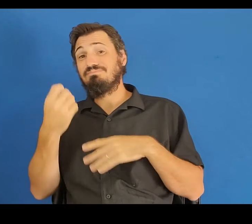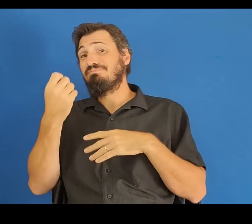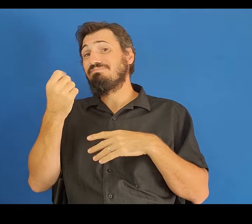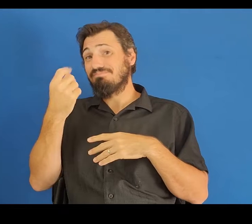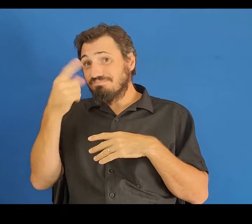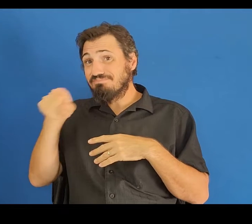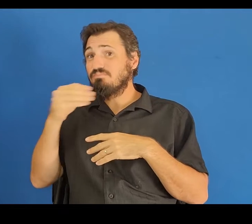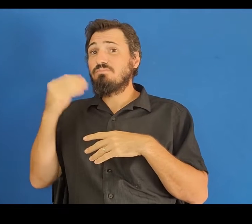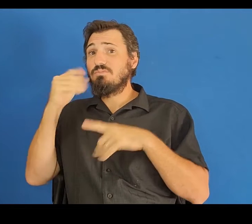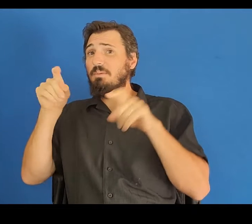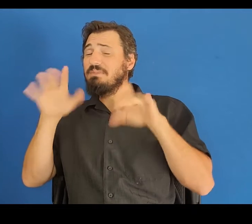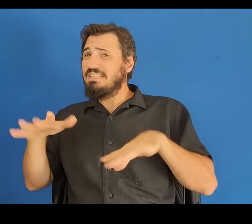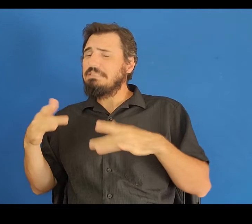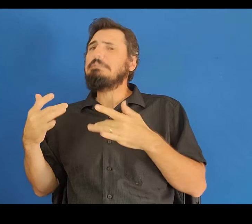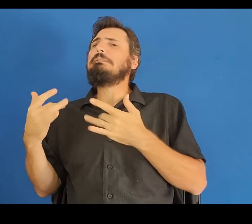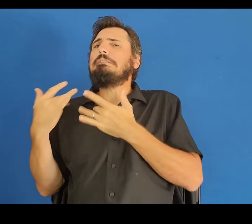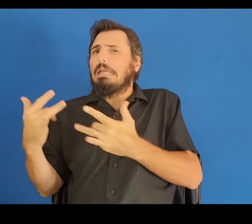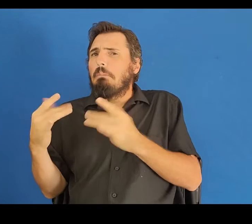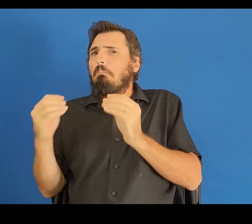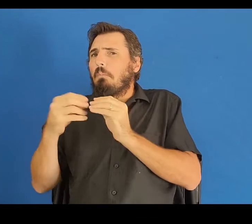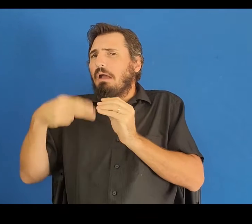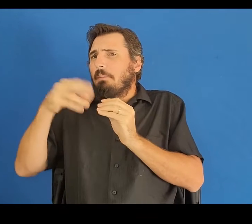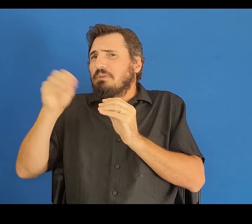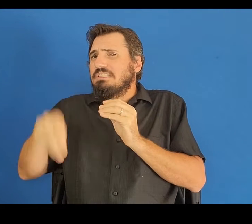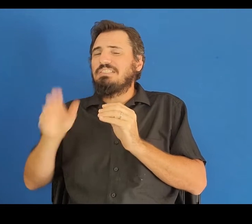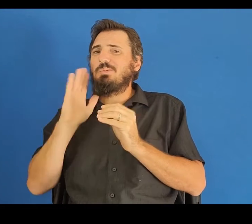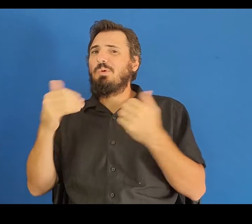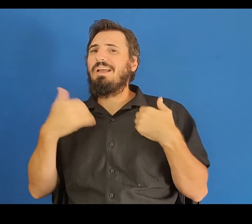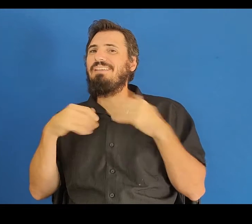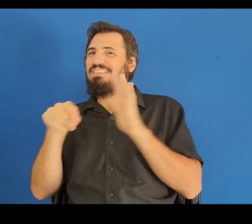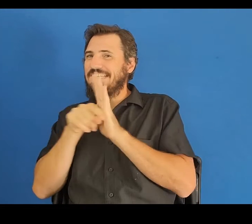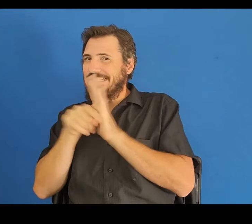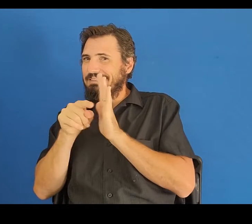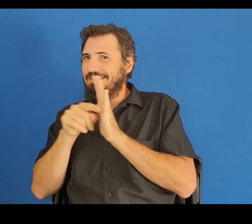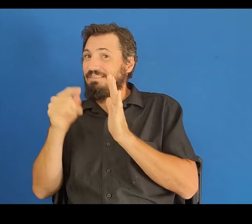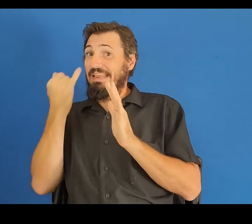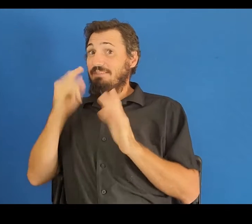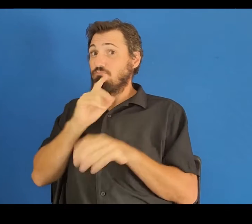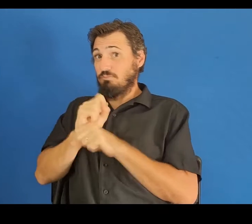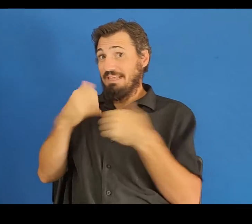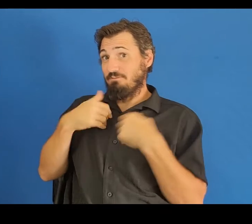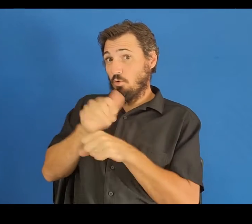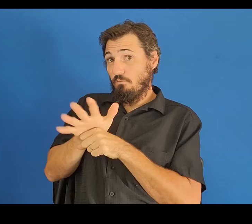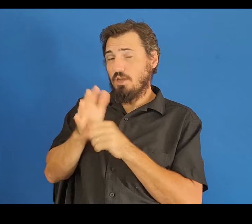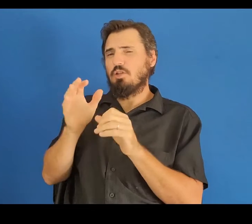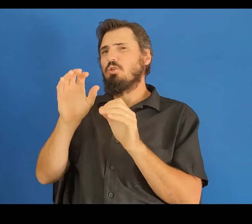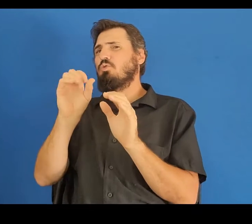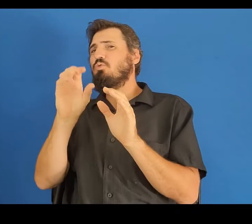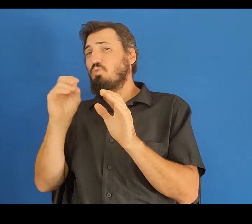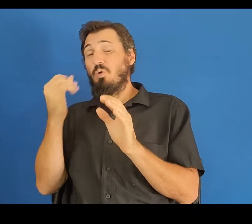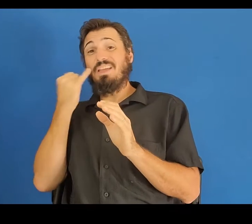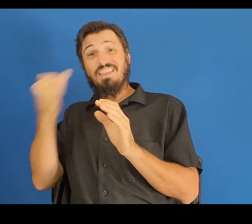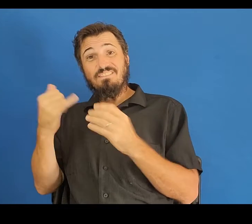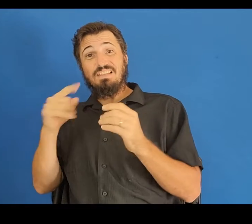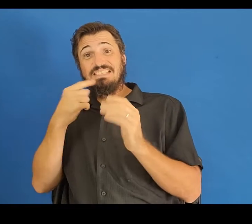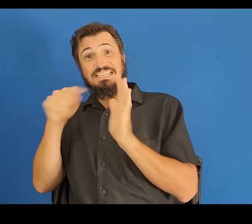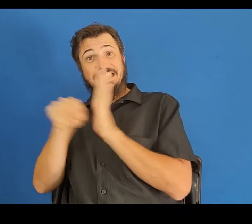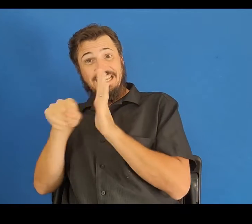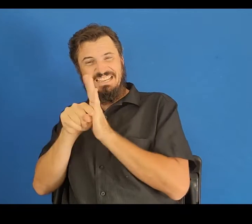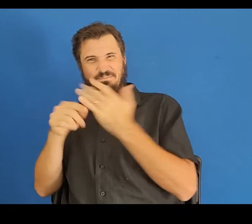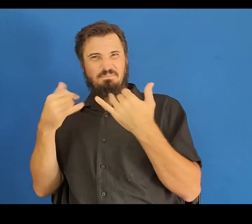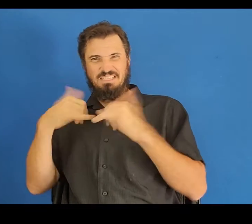you have symptoms and your home test is negative, you should repeat a day or two later, and remain isolated as long as you are sick